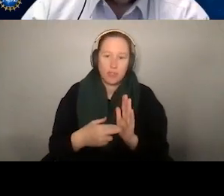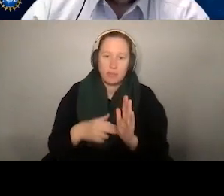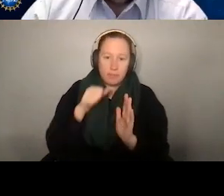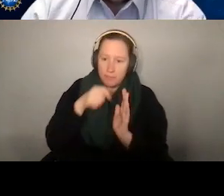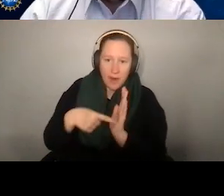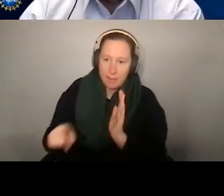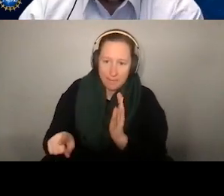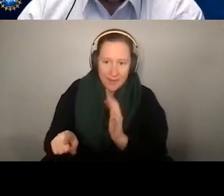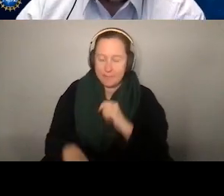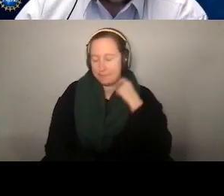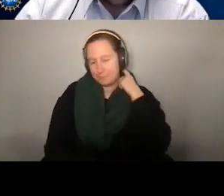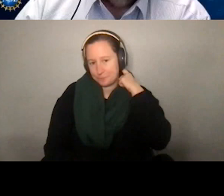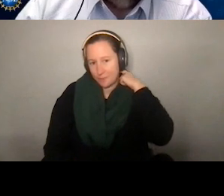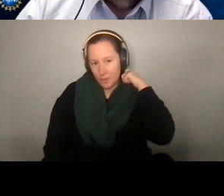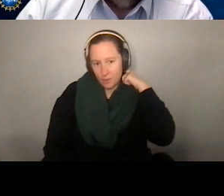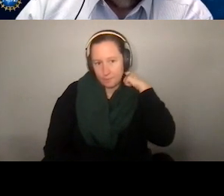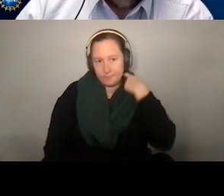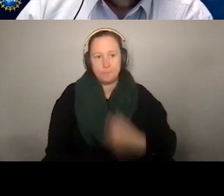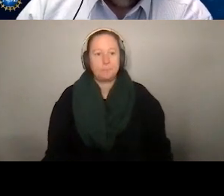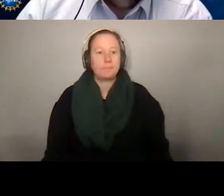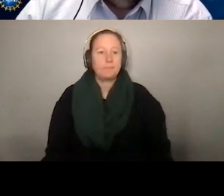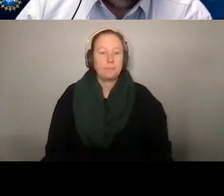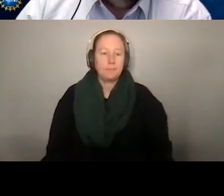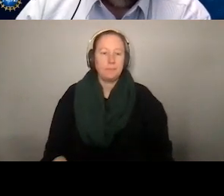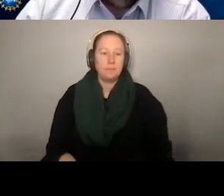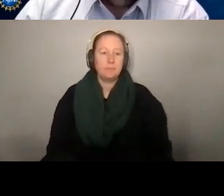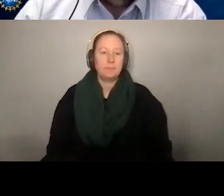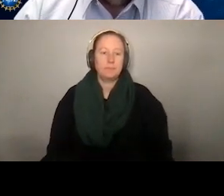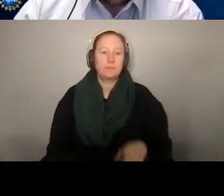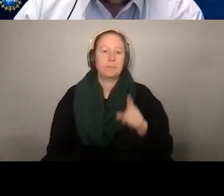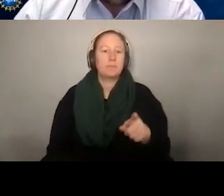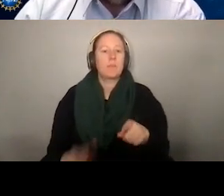Justin Poll: Thank you. Next, I am going to discuss why your payment